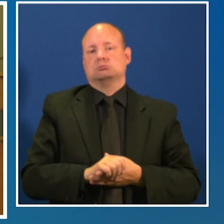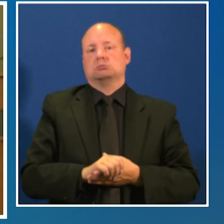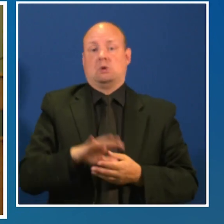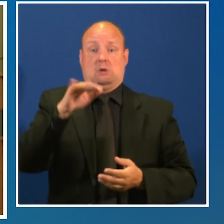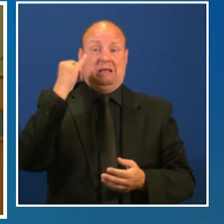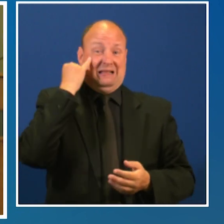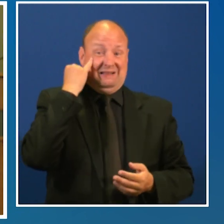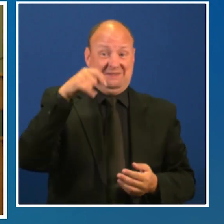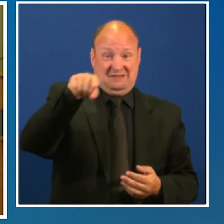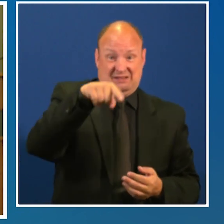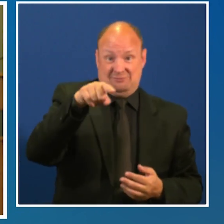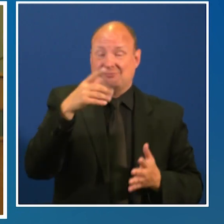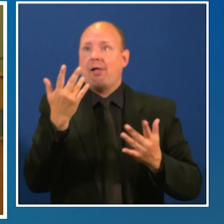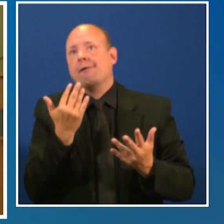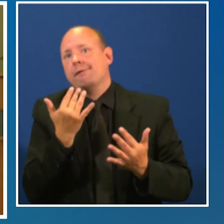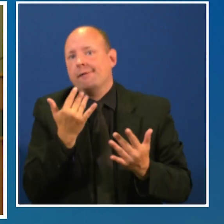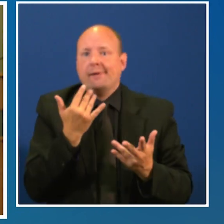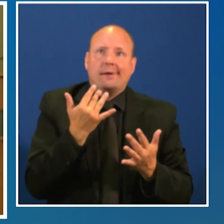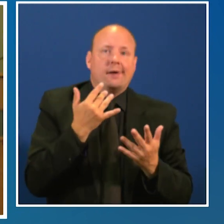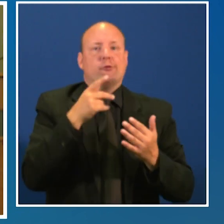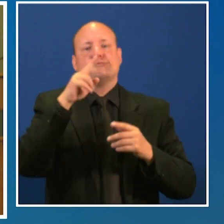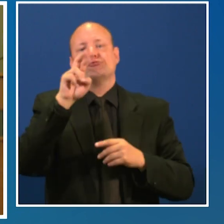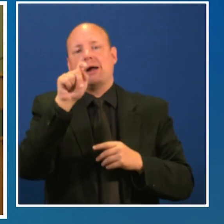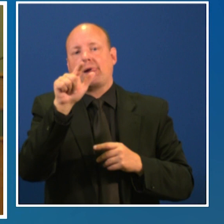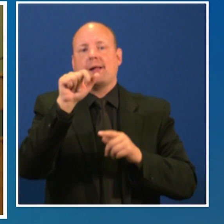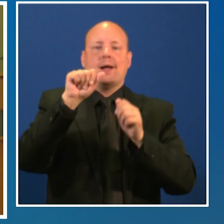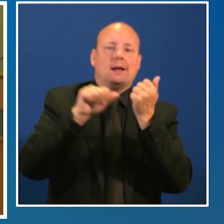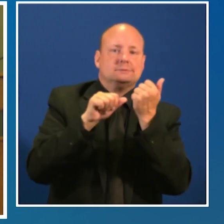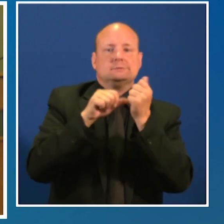Clark County, verify with the organization that you are still